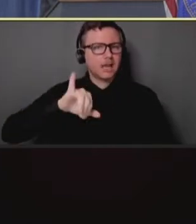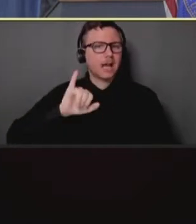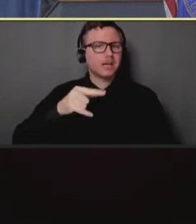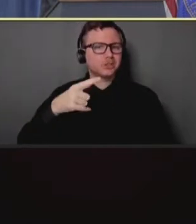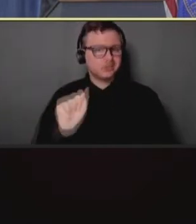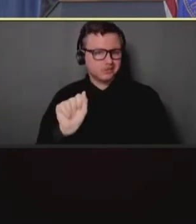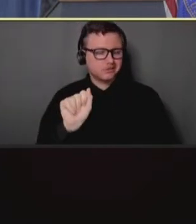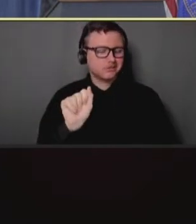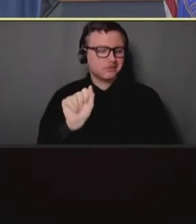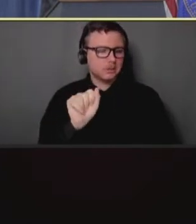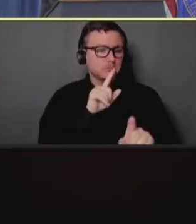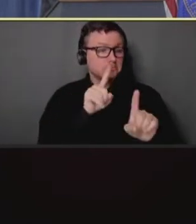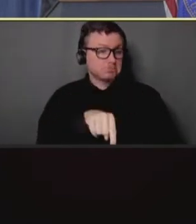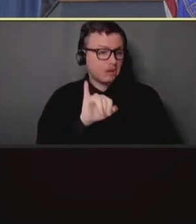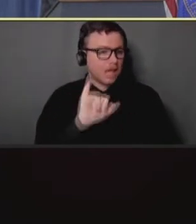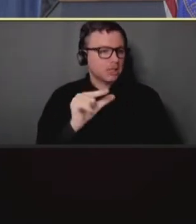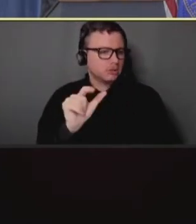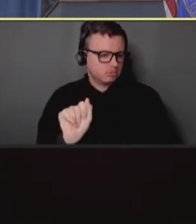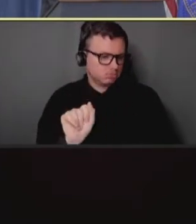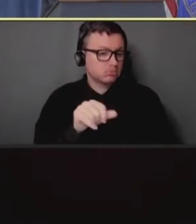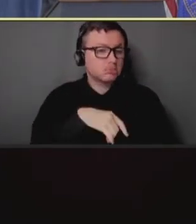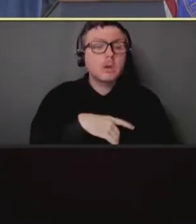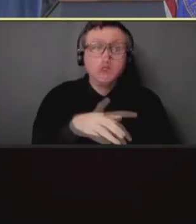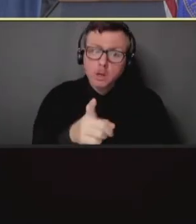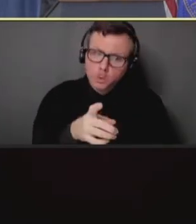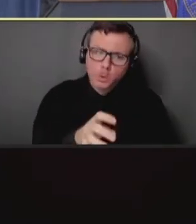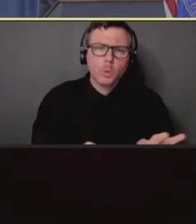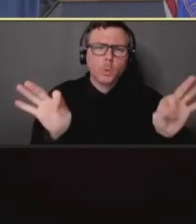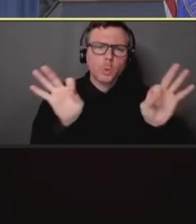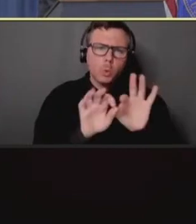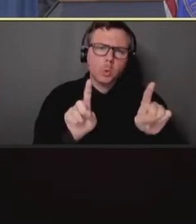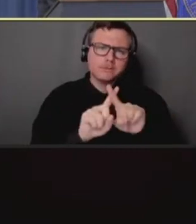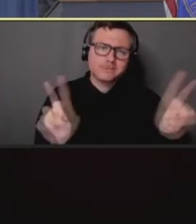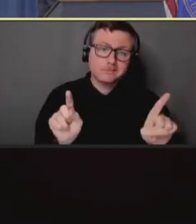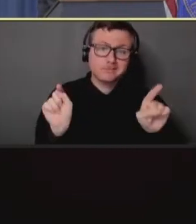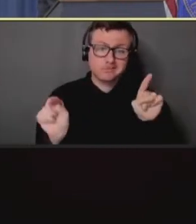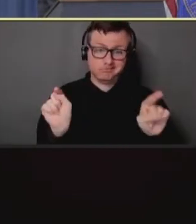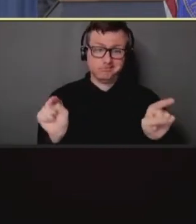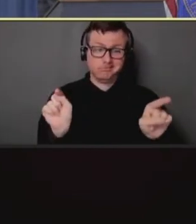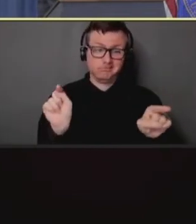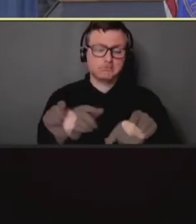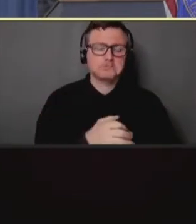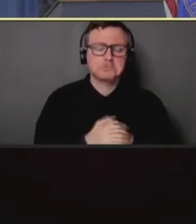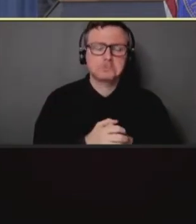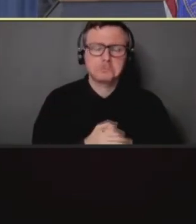So, that's a major difference between the two vaccines.